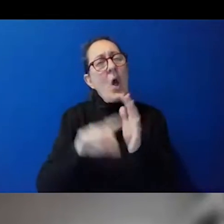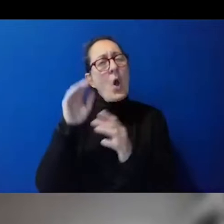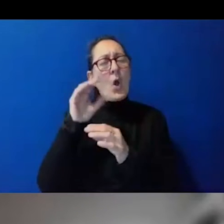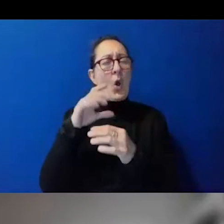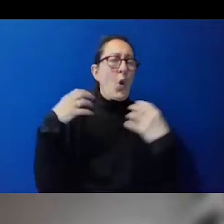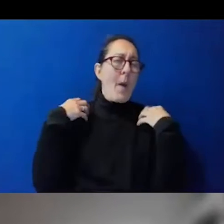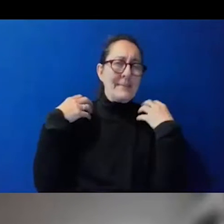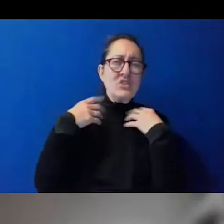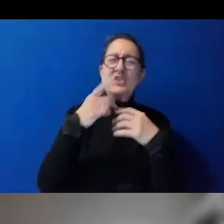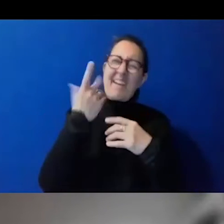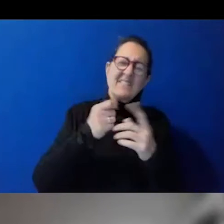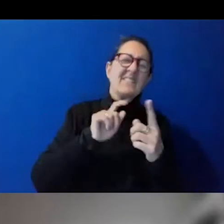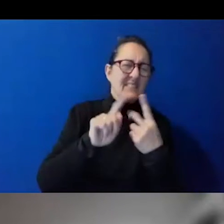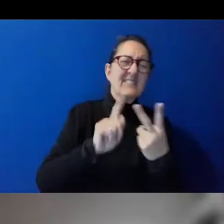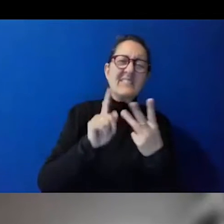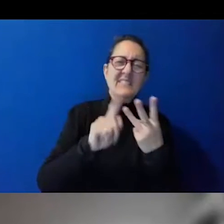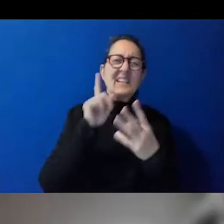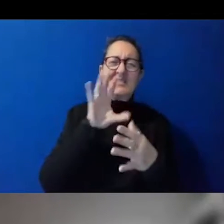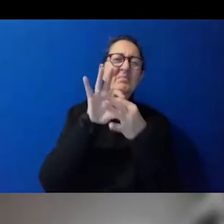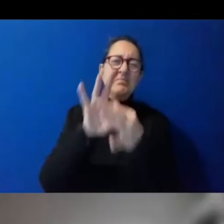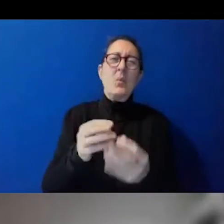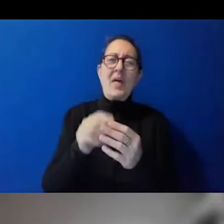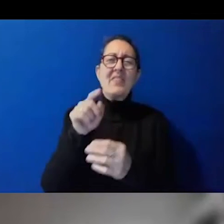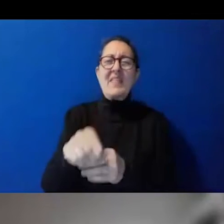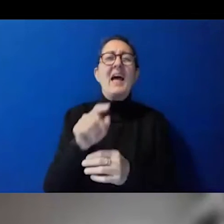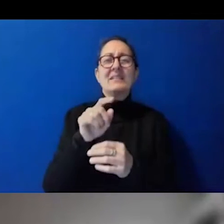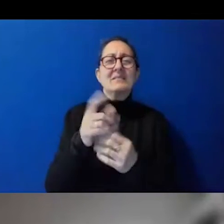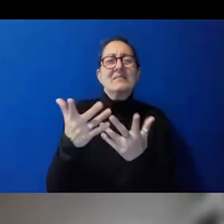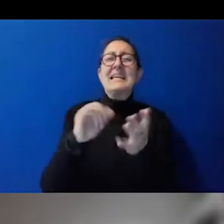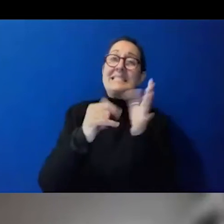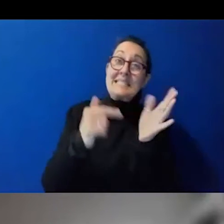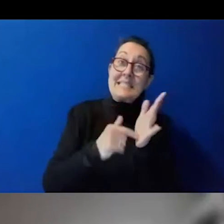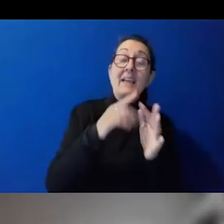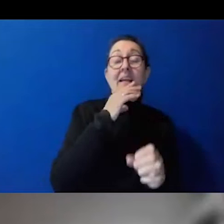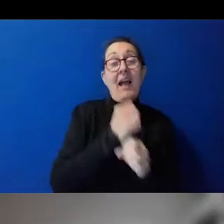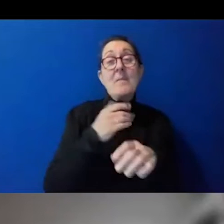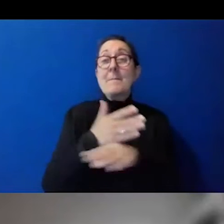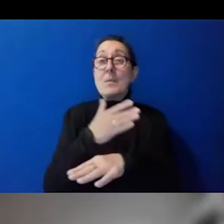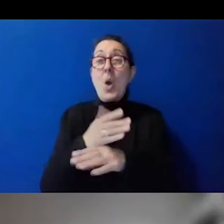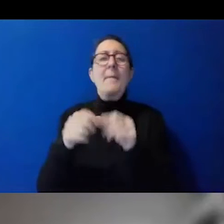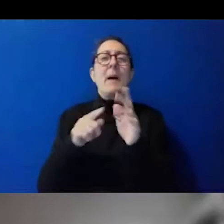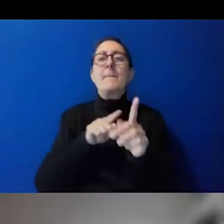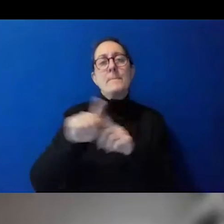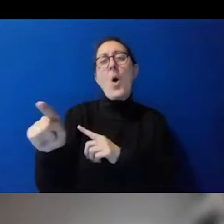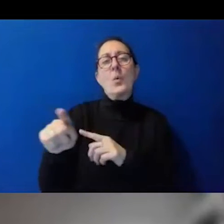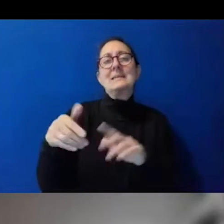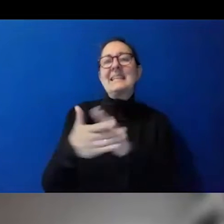everyone else is a Federal Government Federal level employment Bas service so we can go through